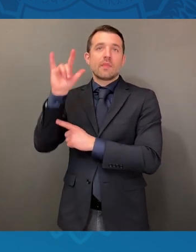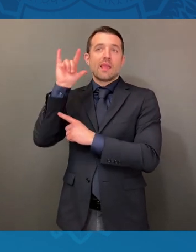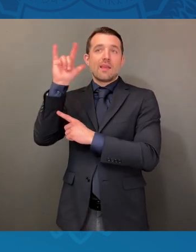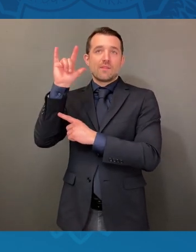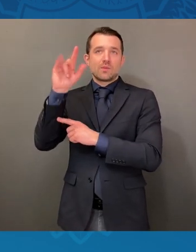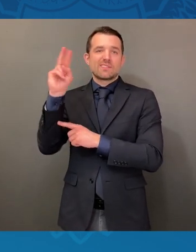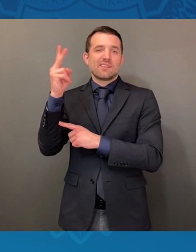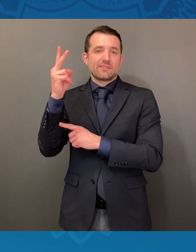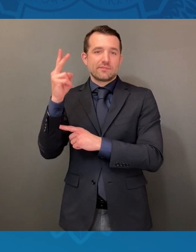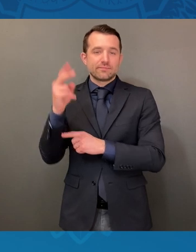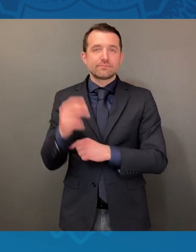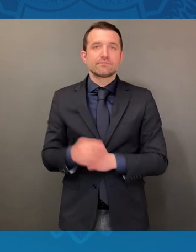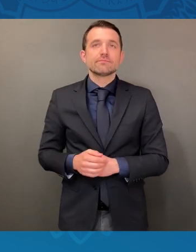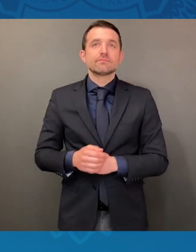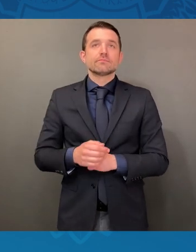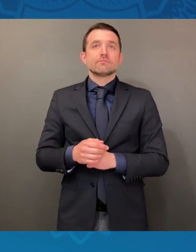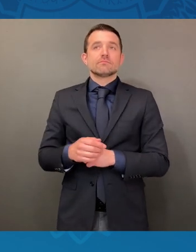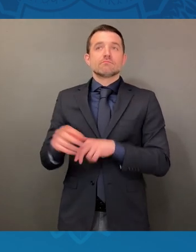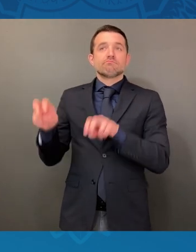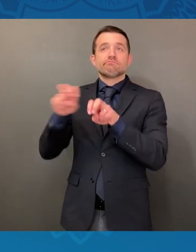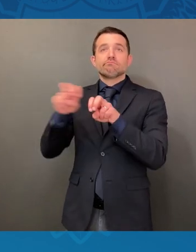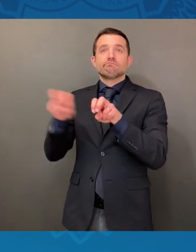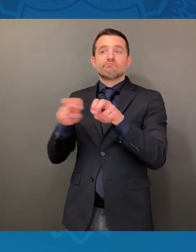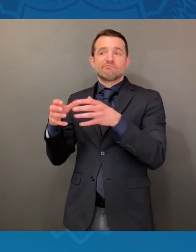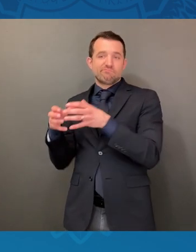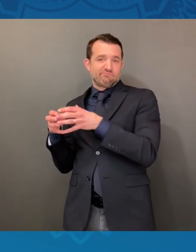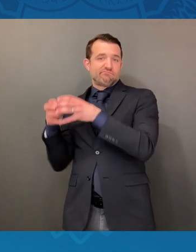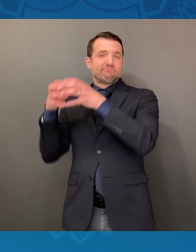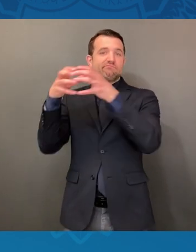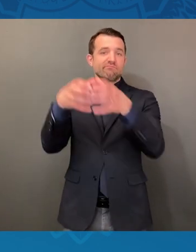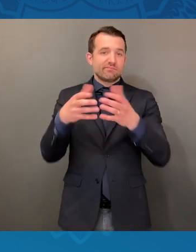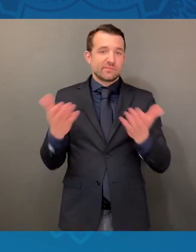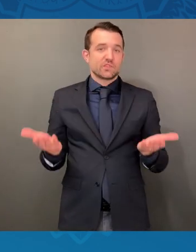We are also joined, of course, by the governor. Where are you, governor? He's here.